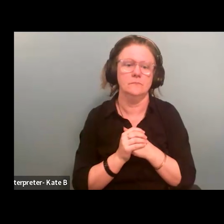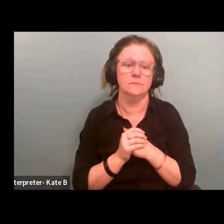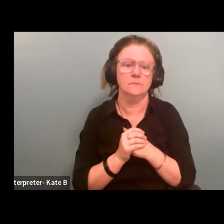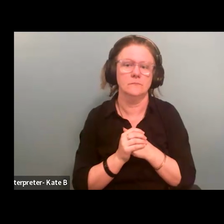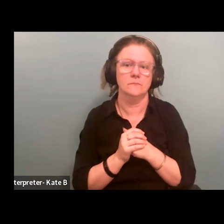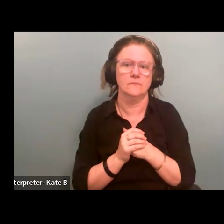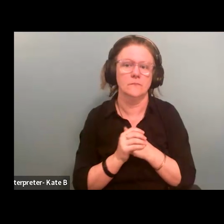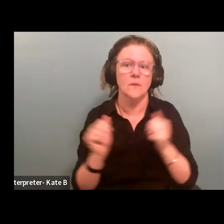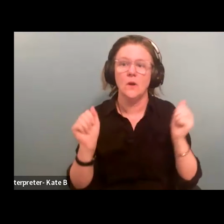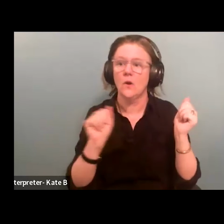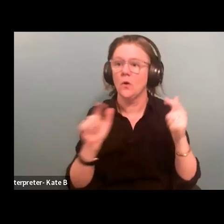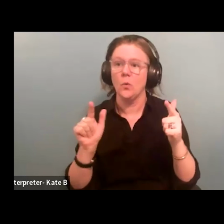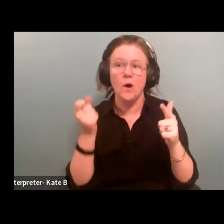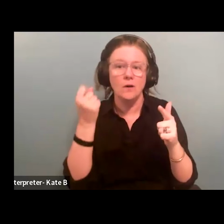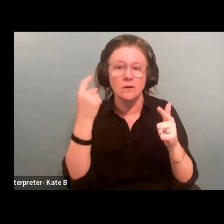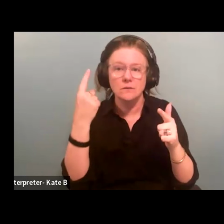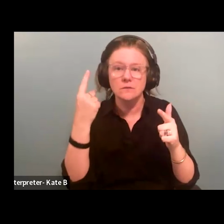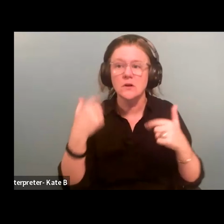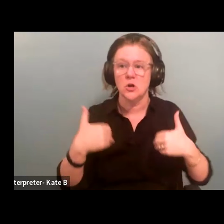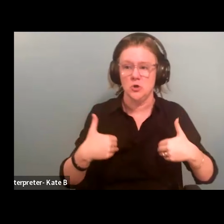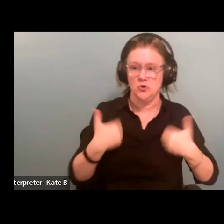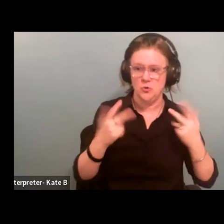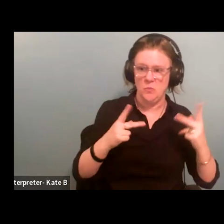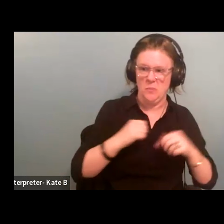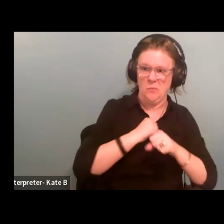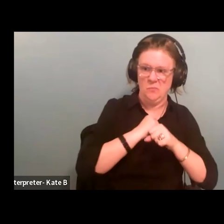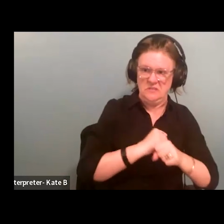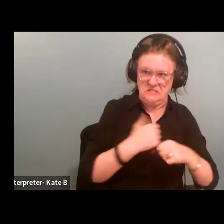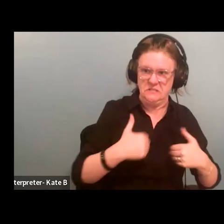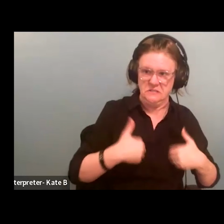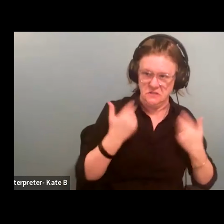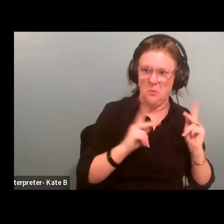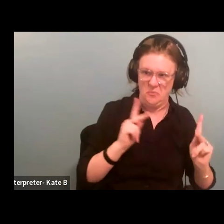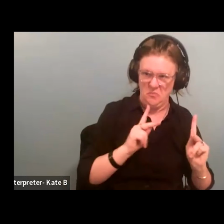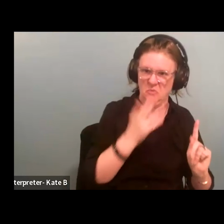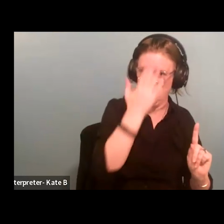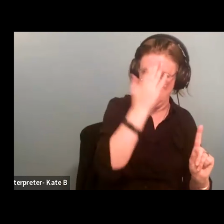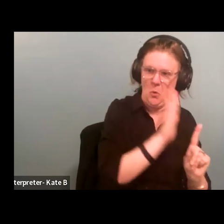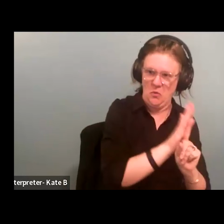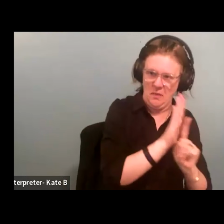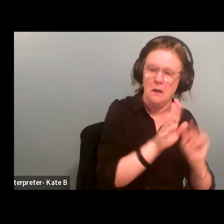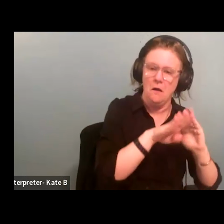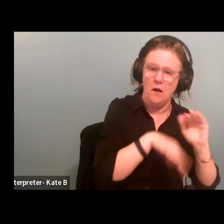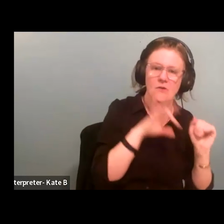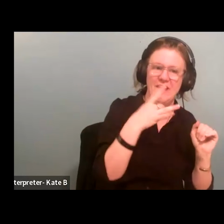what offices of children and youth do to protect young children under age of 18.